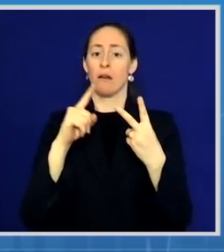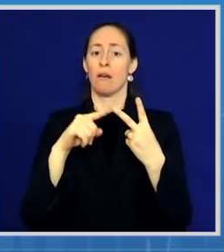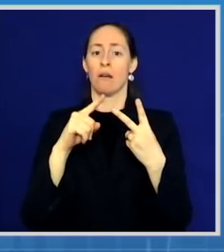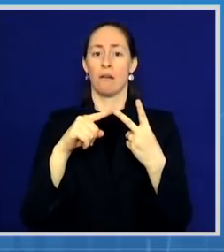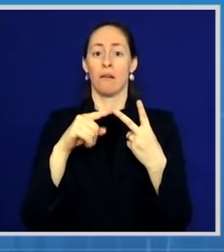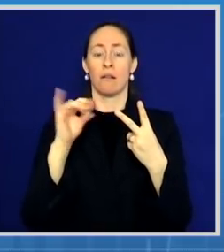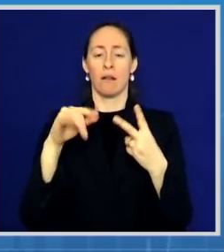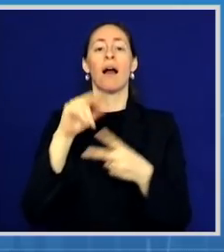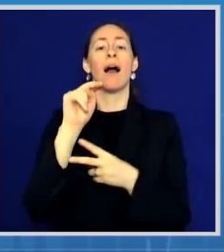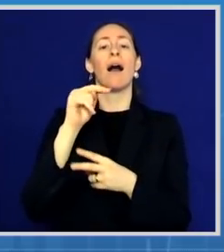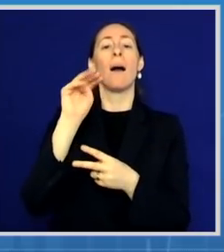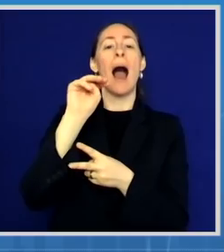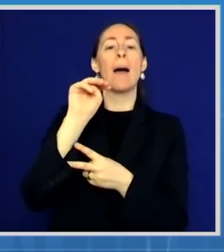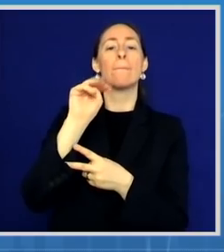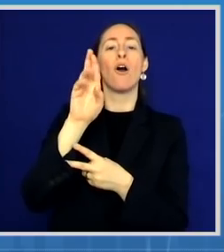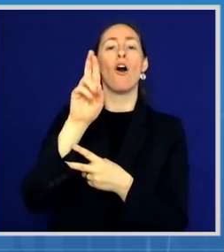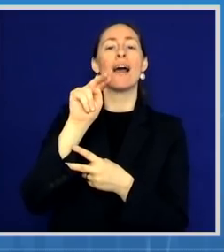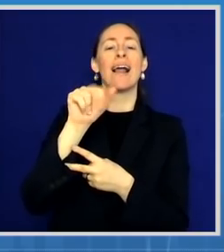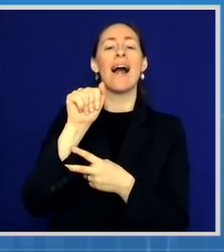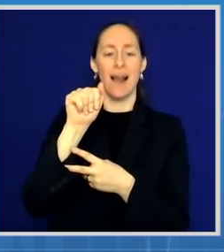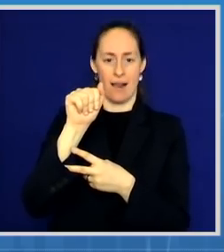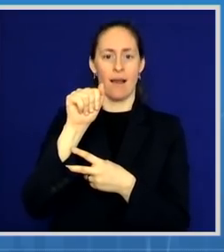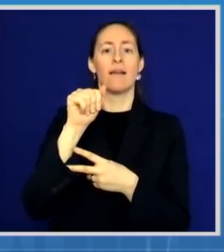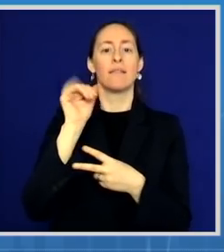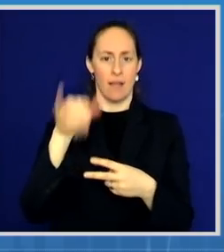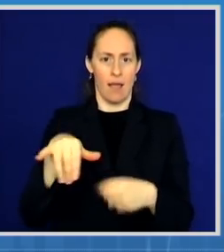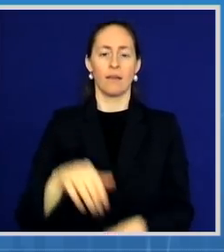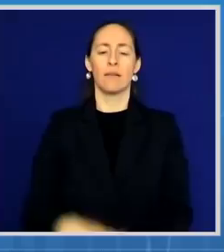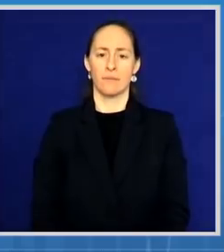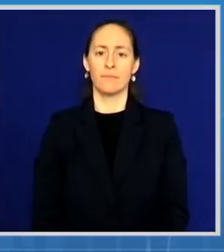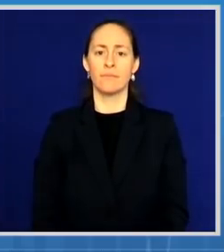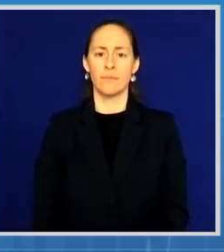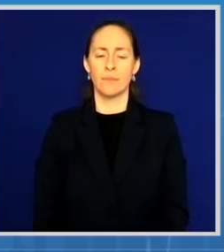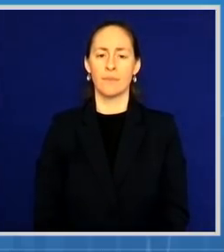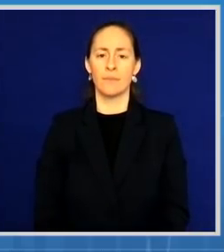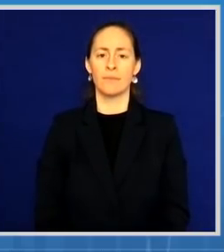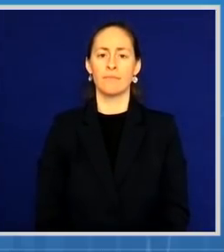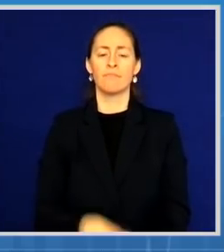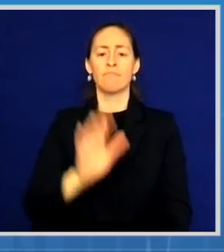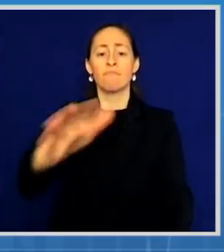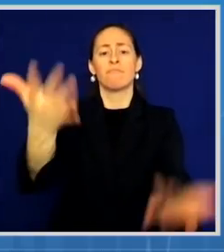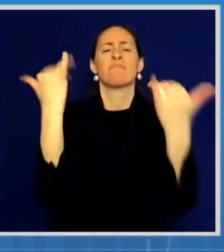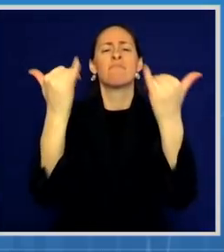But if you compare this to other real world uptake of vaccines that have been around for a while,